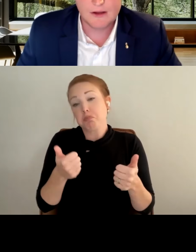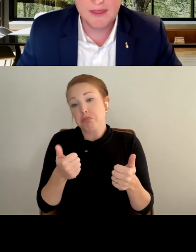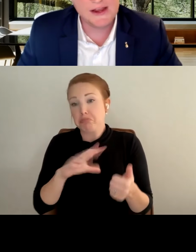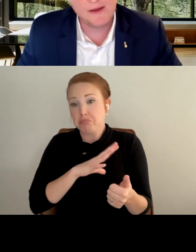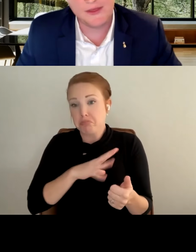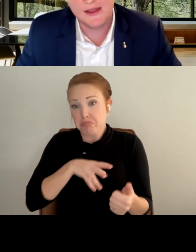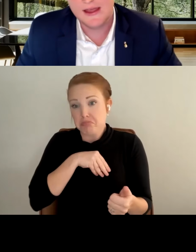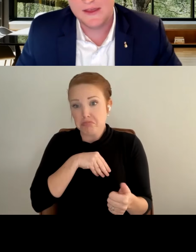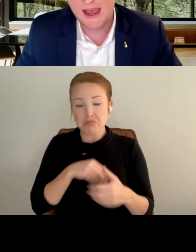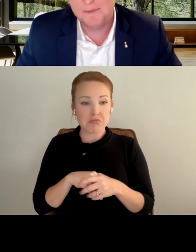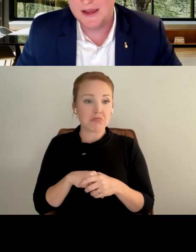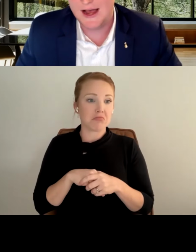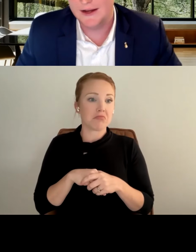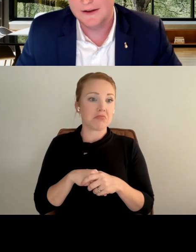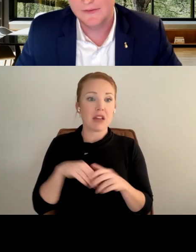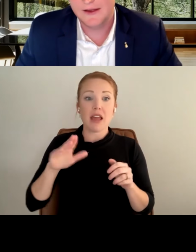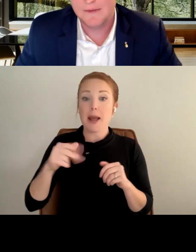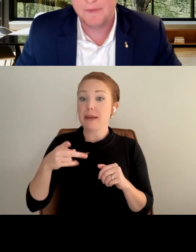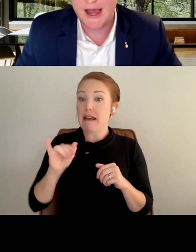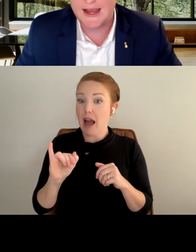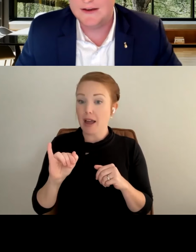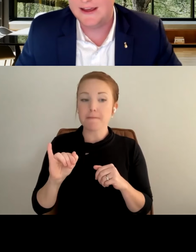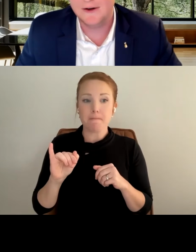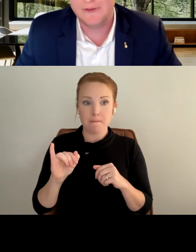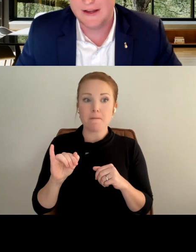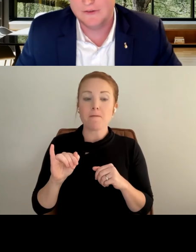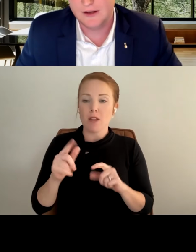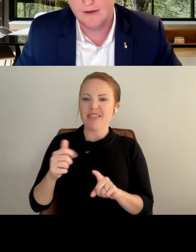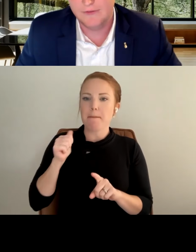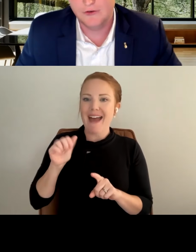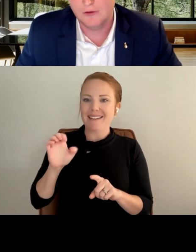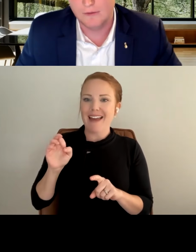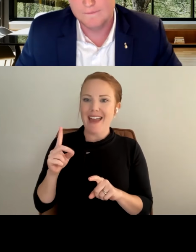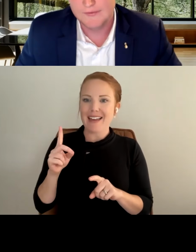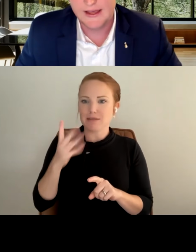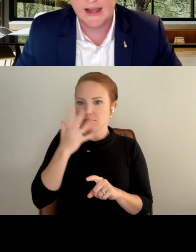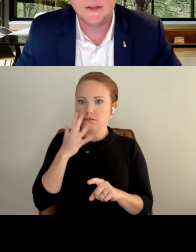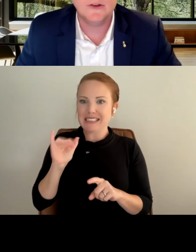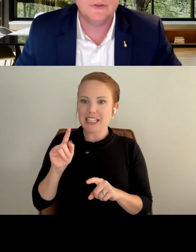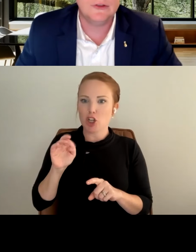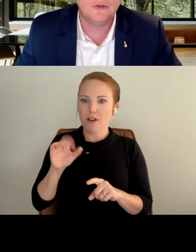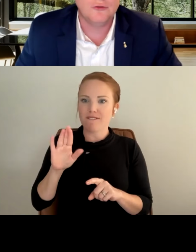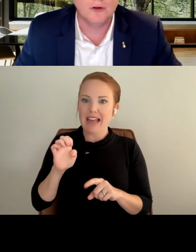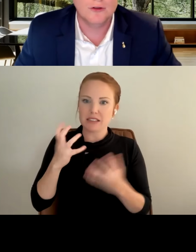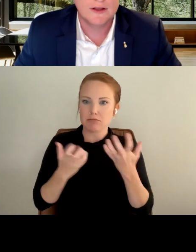You've gotta think about the the API, the back end interface of the tool. Can I use this tool